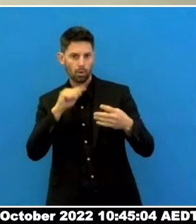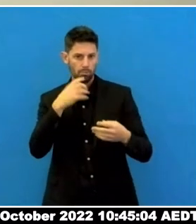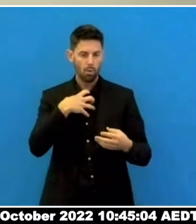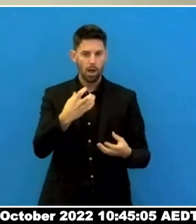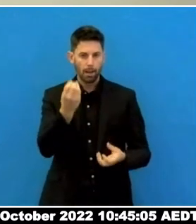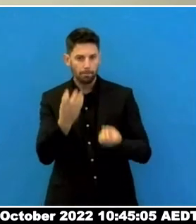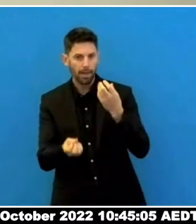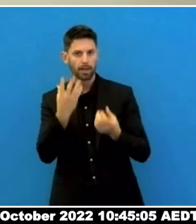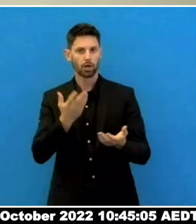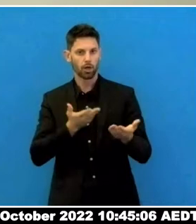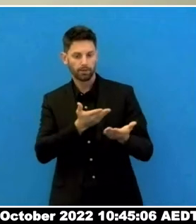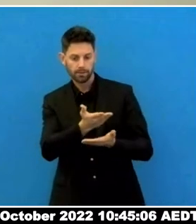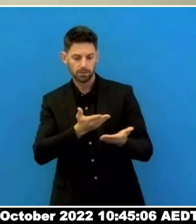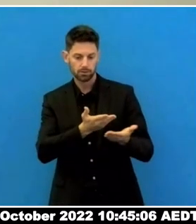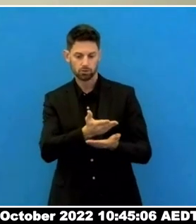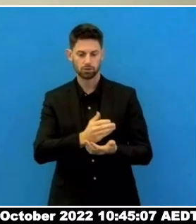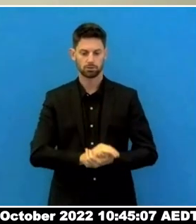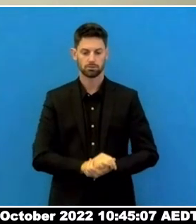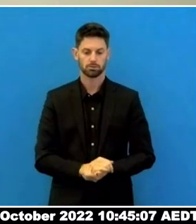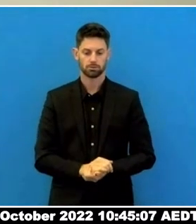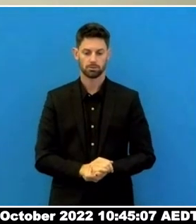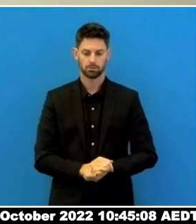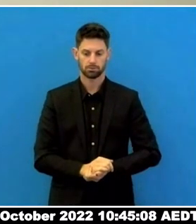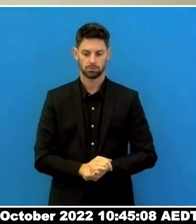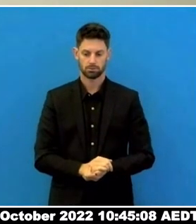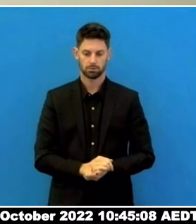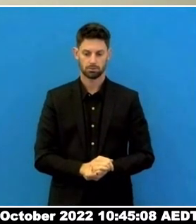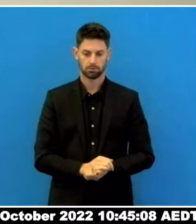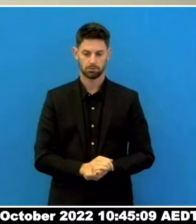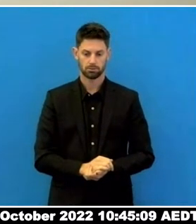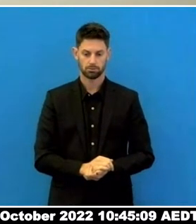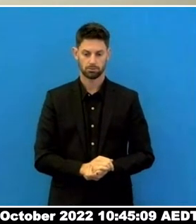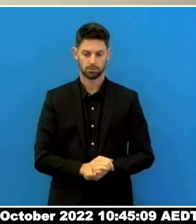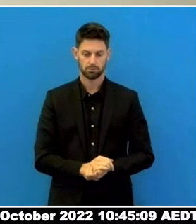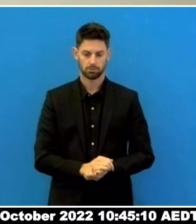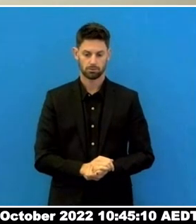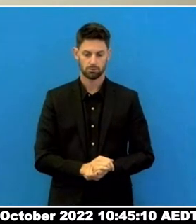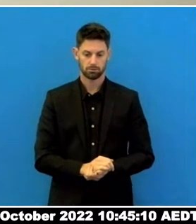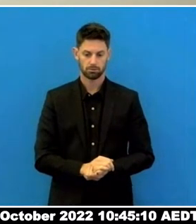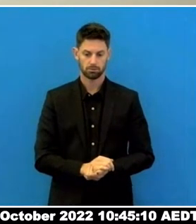I take it the translation will be from English into Bengali and Bengali into English. Yes.